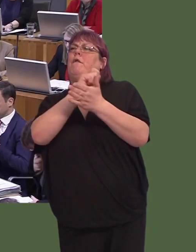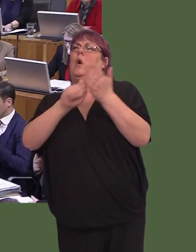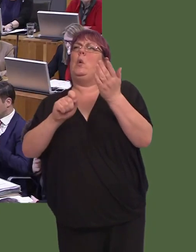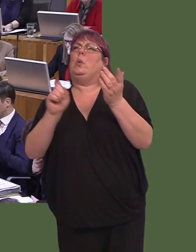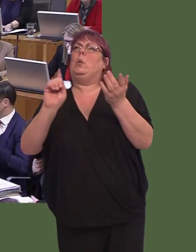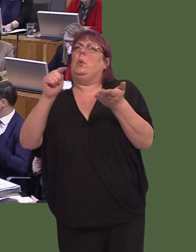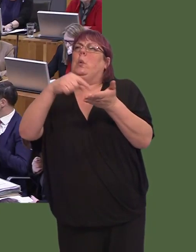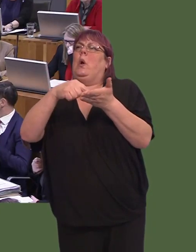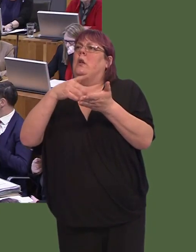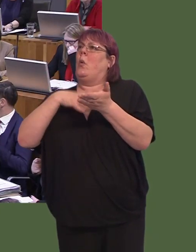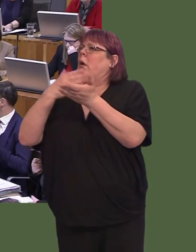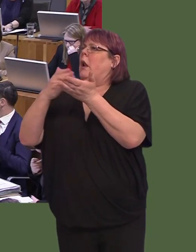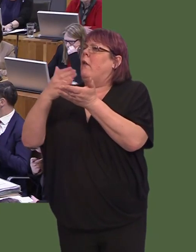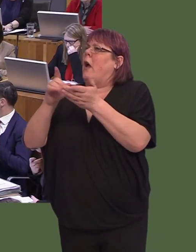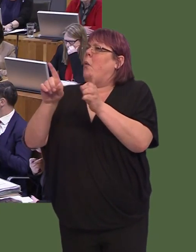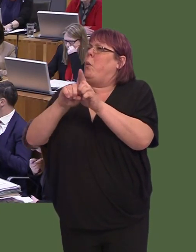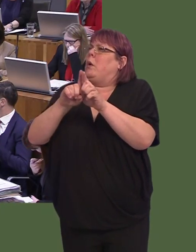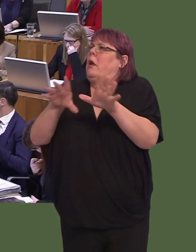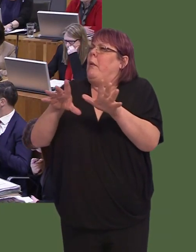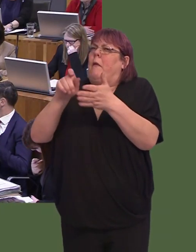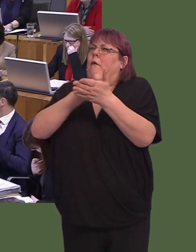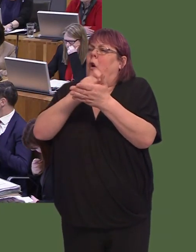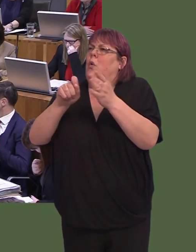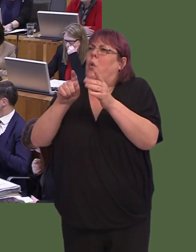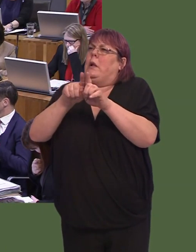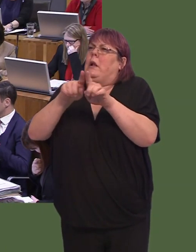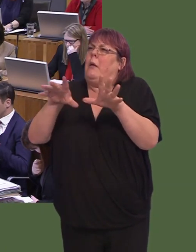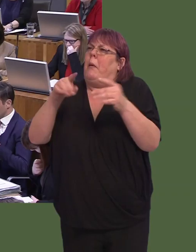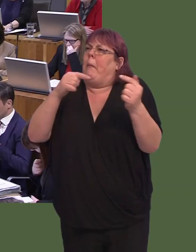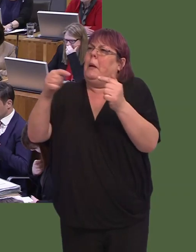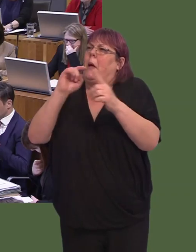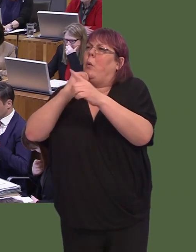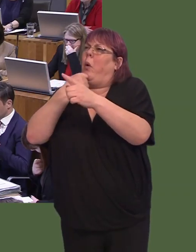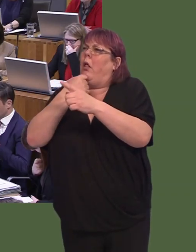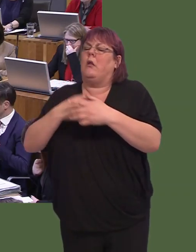Julie James AM: Well, yes, as I said earlier on in answer to the question, we've confirmed